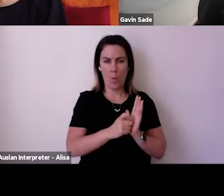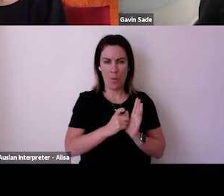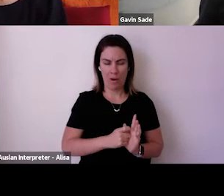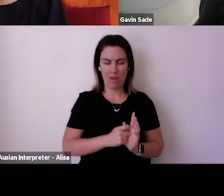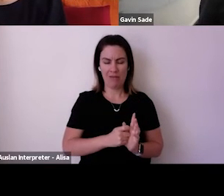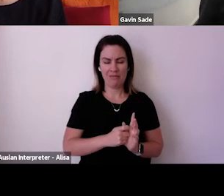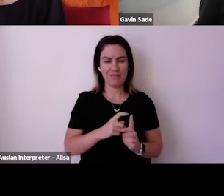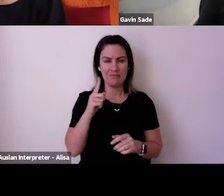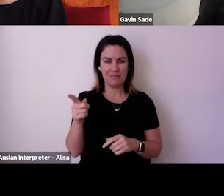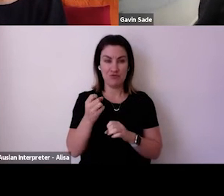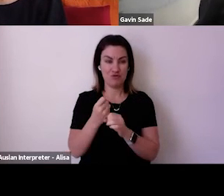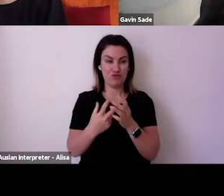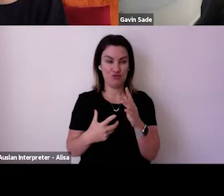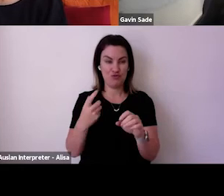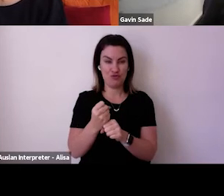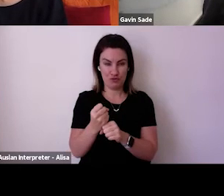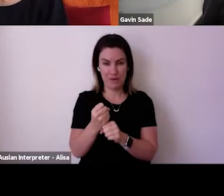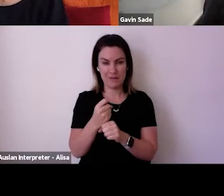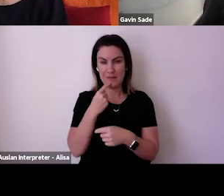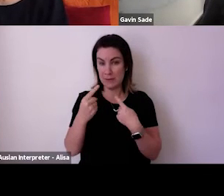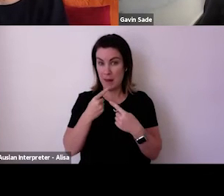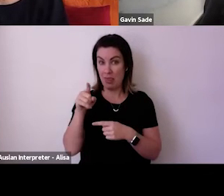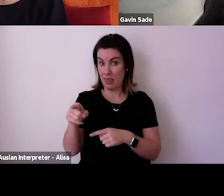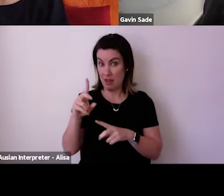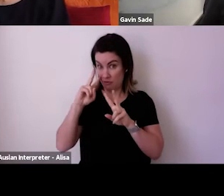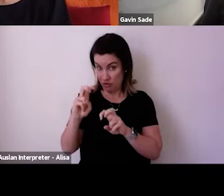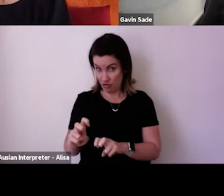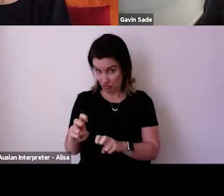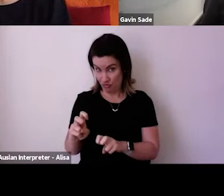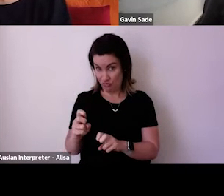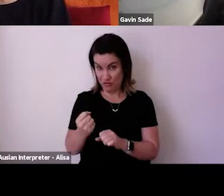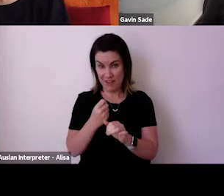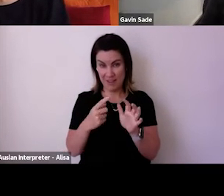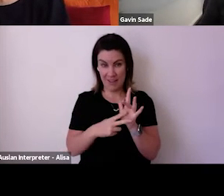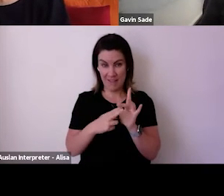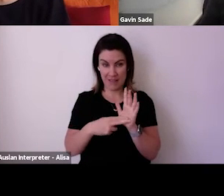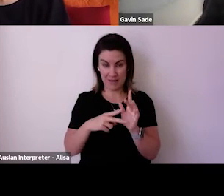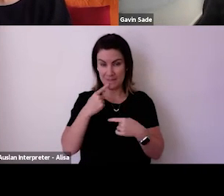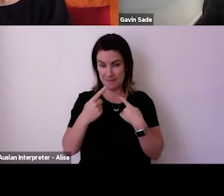explained to us on the basis of that research that Gavin outlined. This report was produced